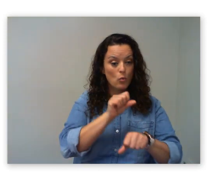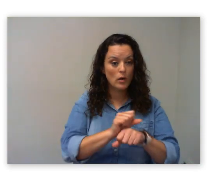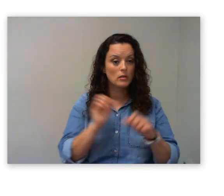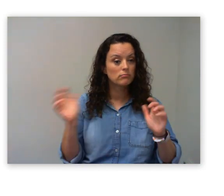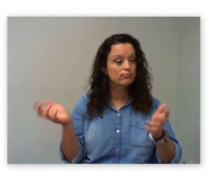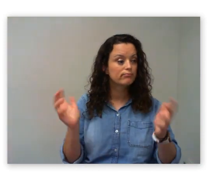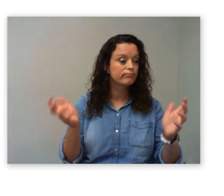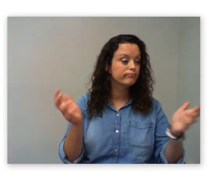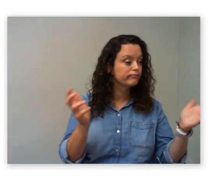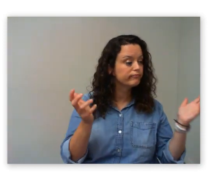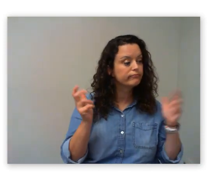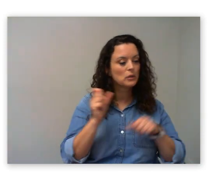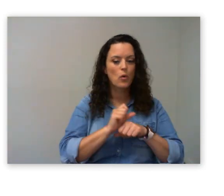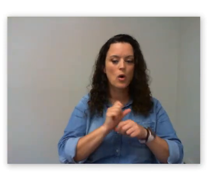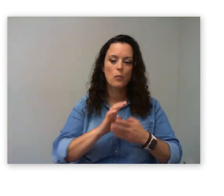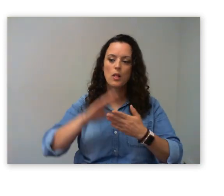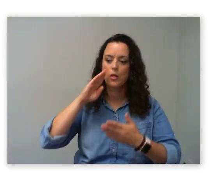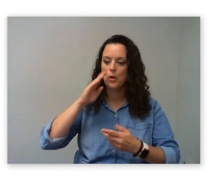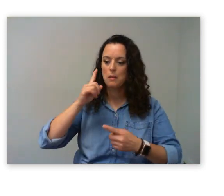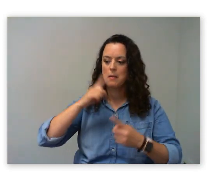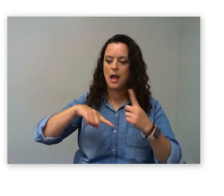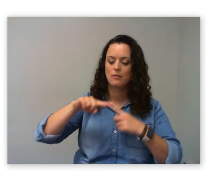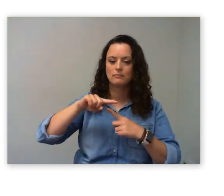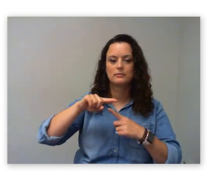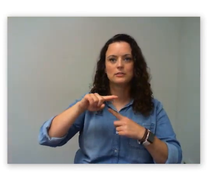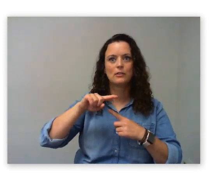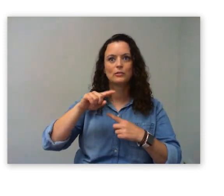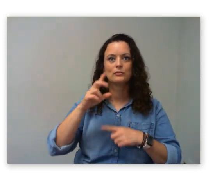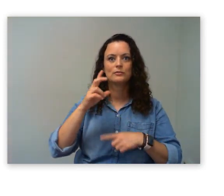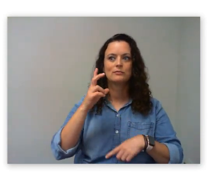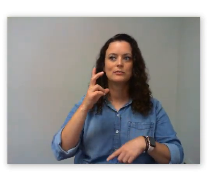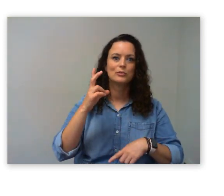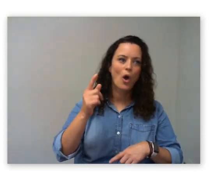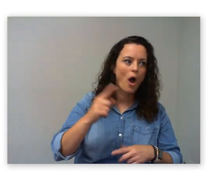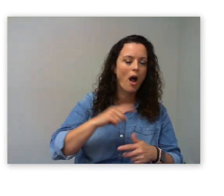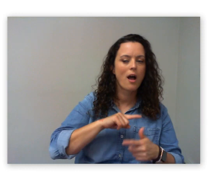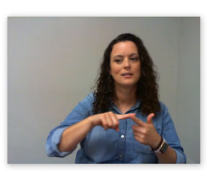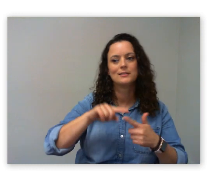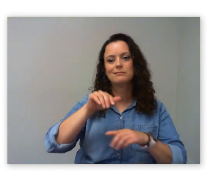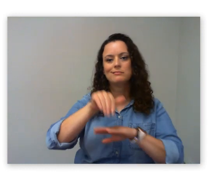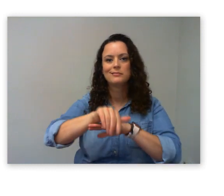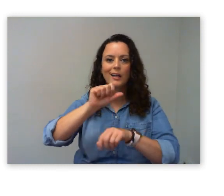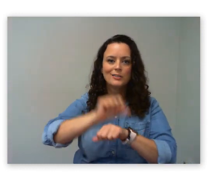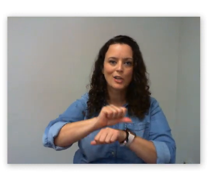at work and we learn about each other's dogs or um jobs in the evening or families or you